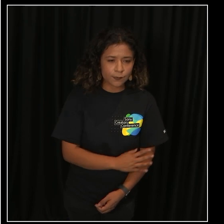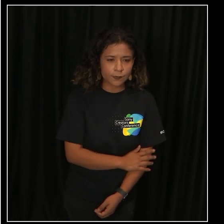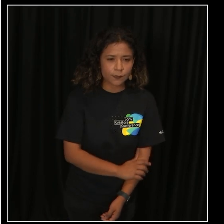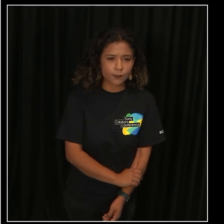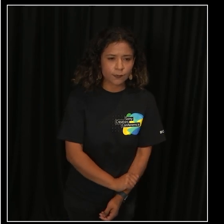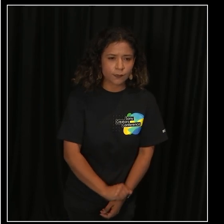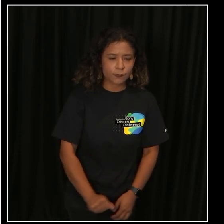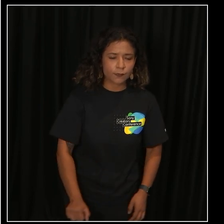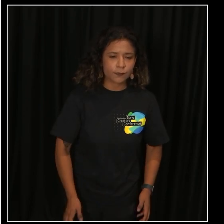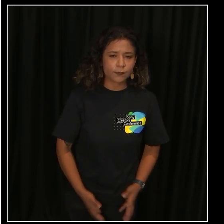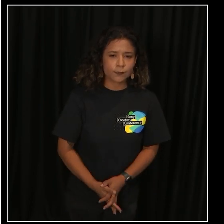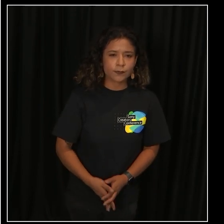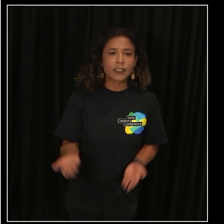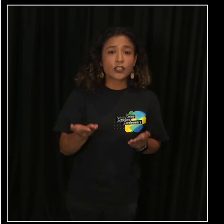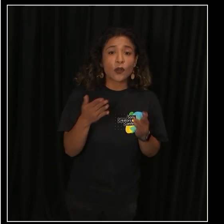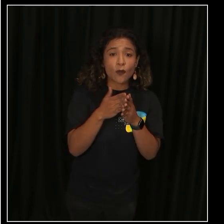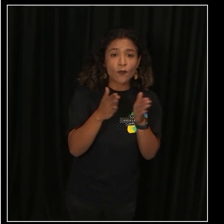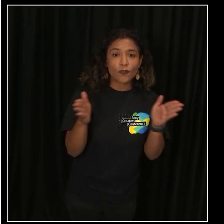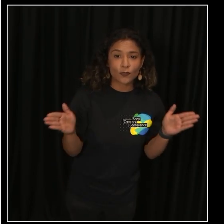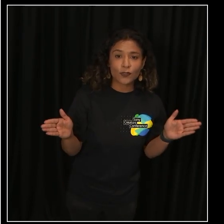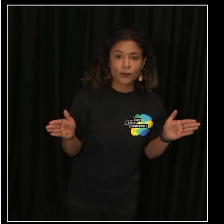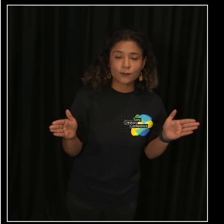Here is an overview of interpolation of the Basis Sky.